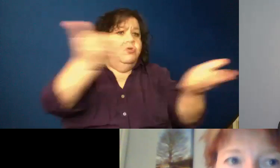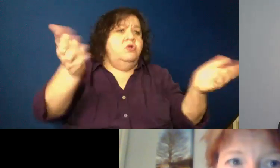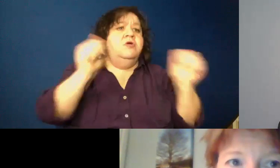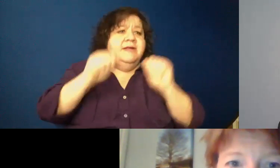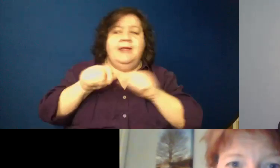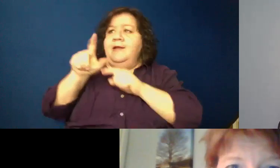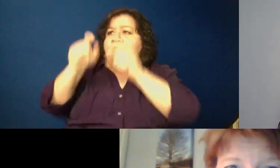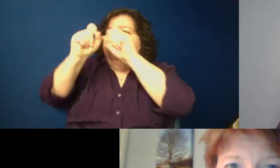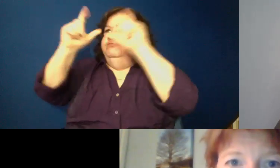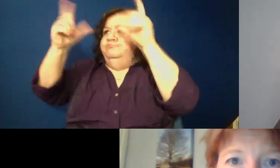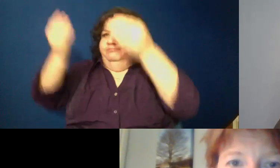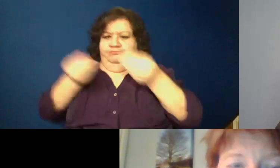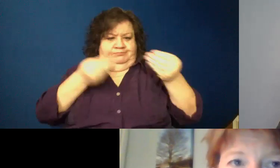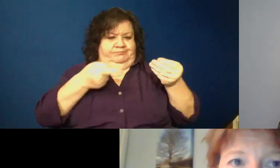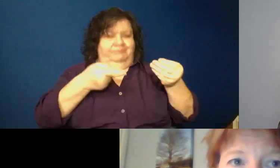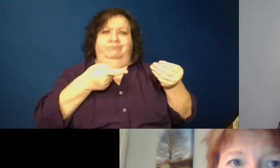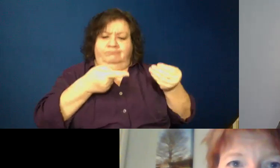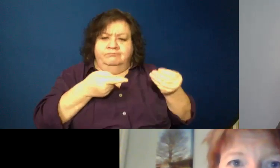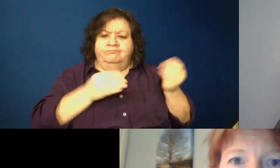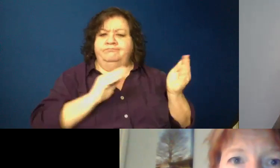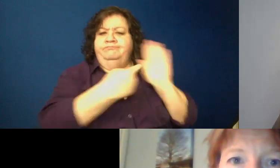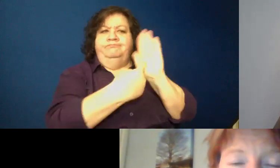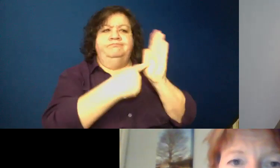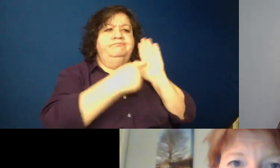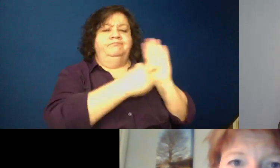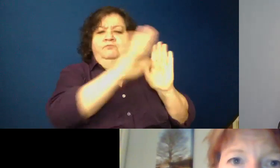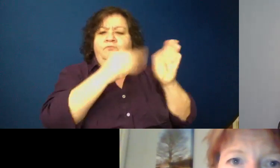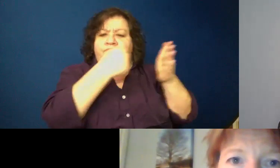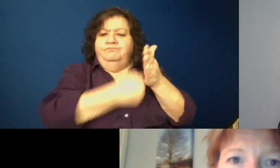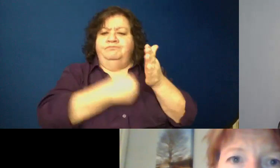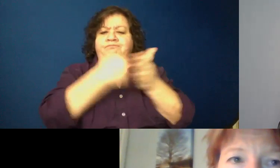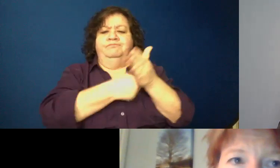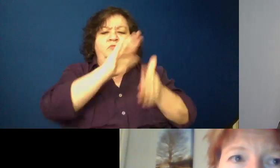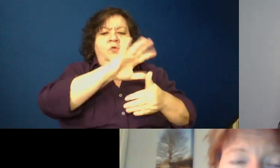and programs around covet 19 vaccination it's a perfect time being for persons with disabilities